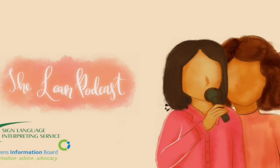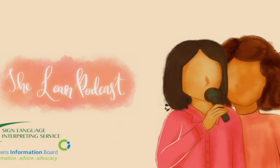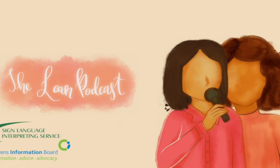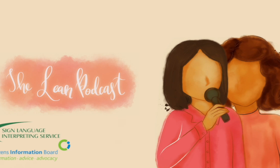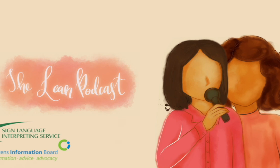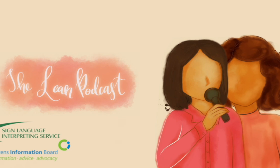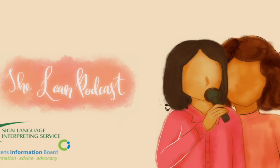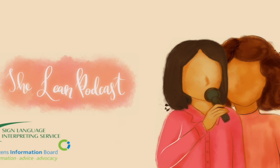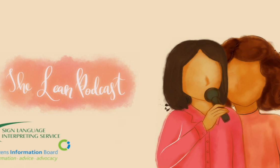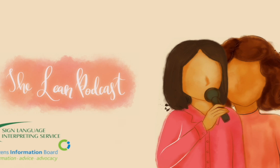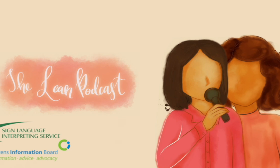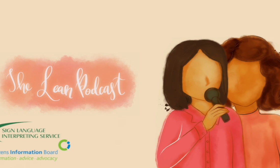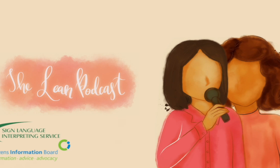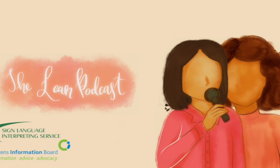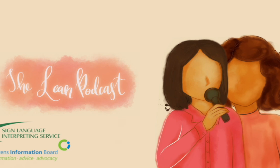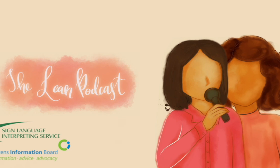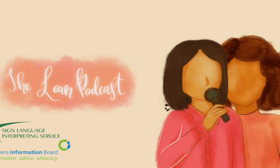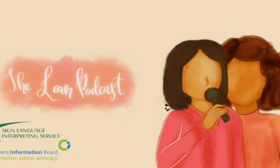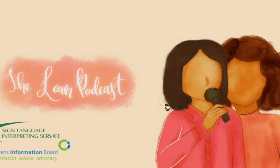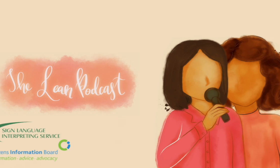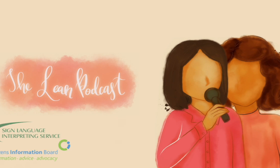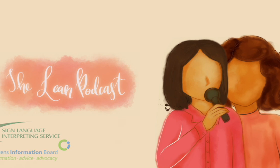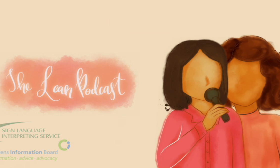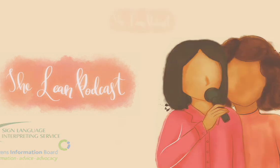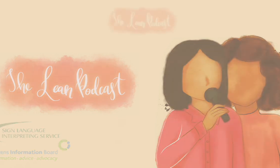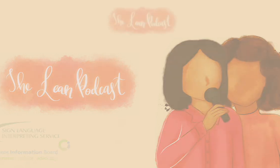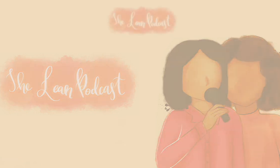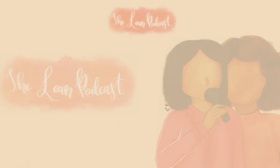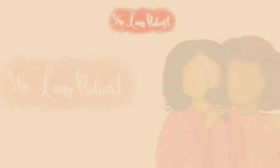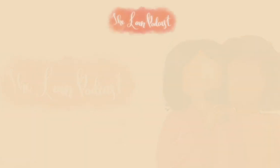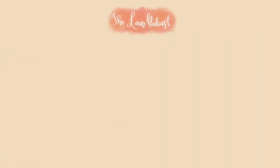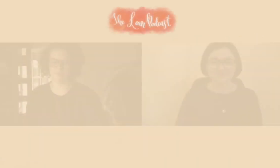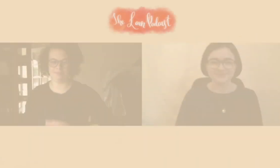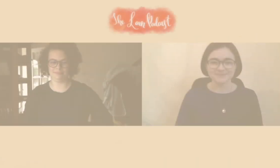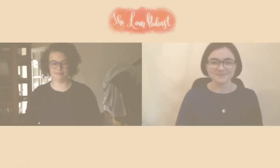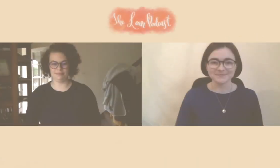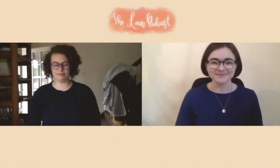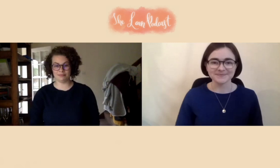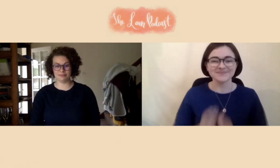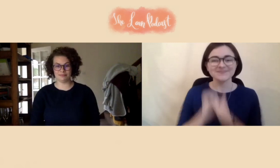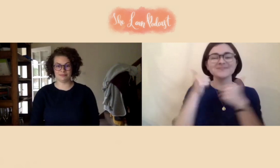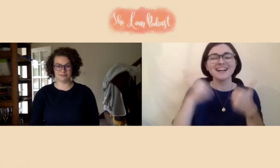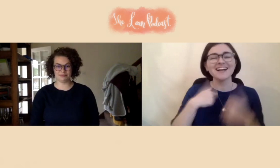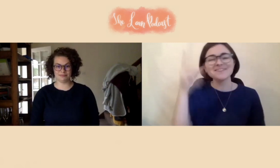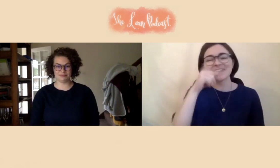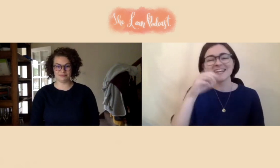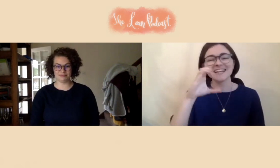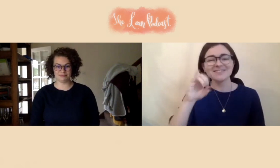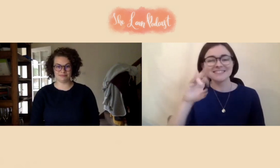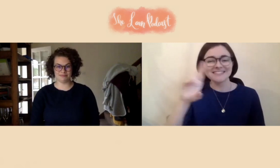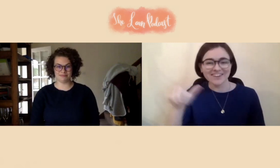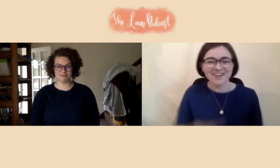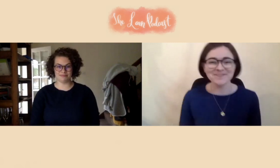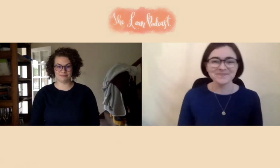It's the Lean Podcast. Hi, my name's Ciara. Hi, I'm Romy.